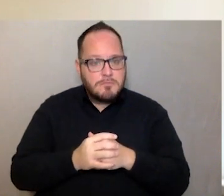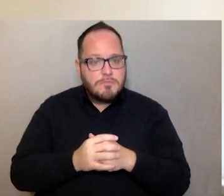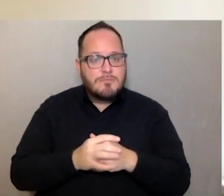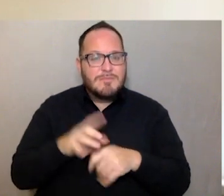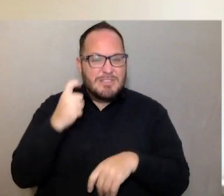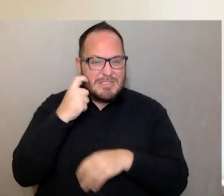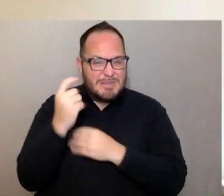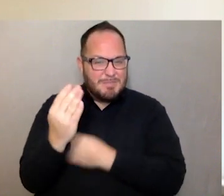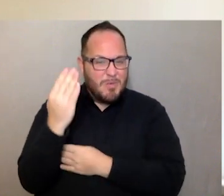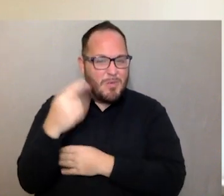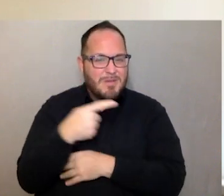EVEN THOUGH THE COURT DECIDED THIS CASE THIS MORNING, I THINK